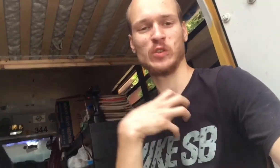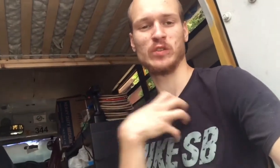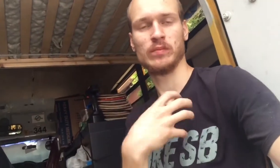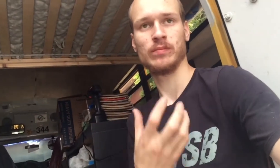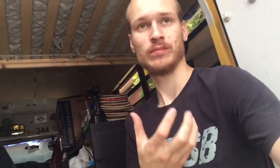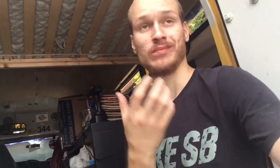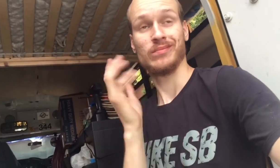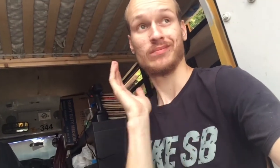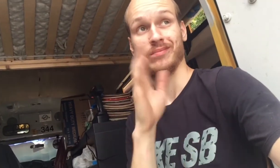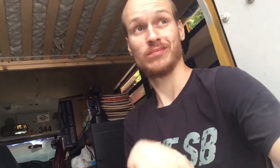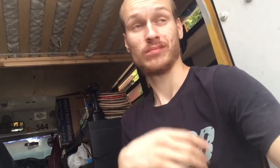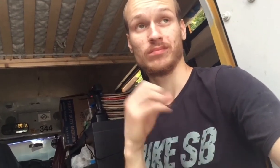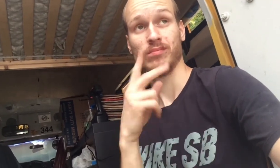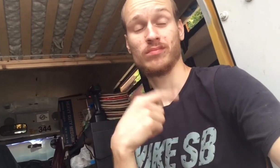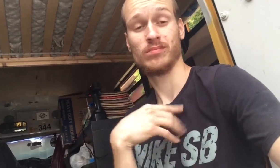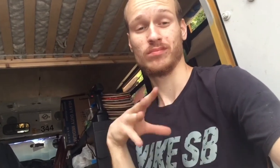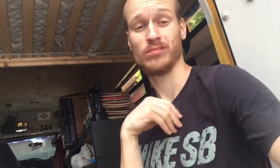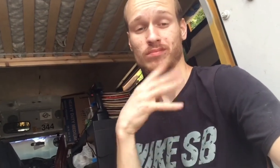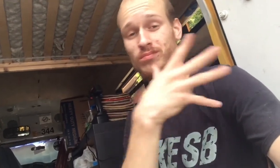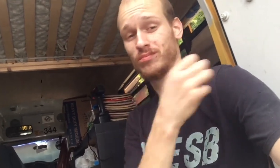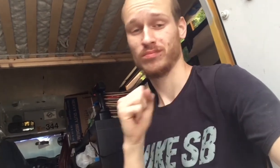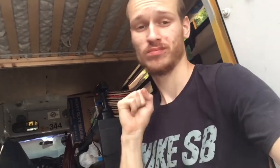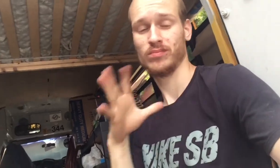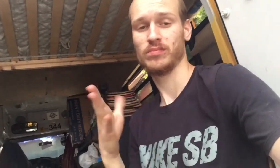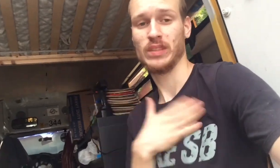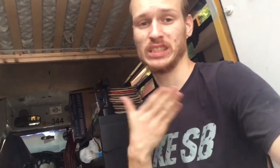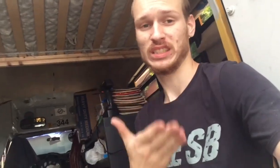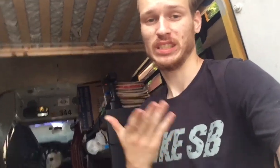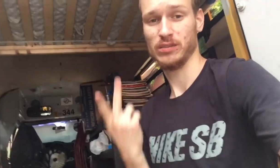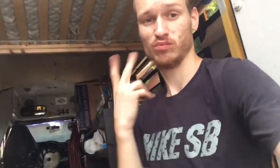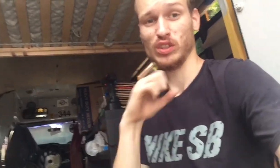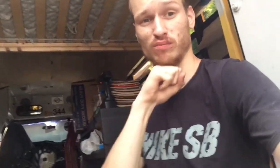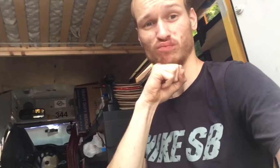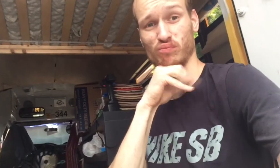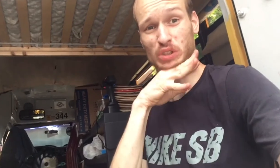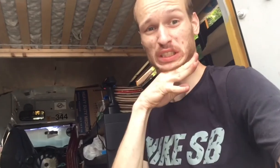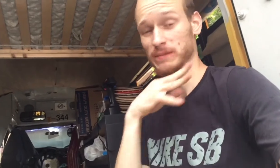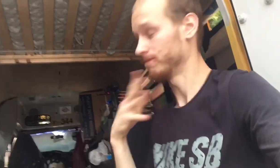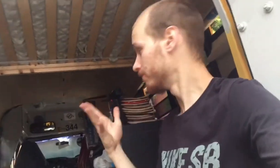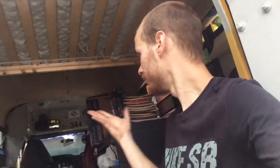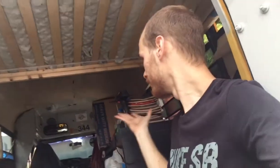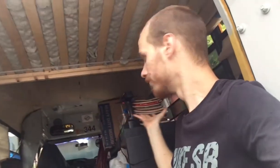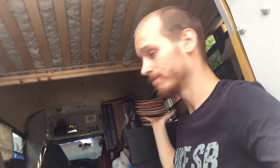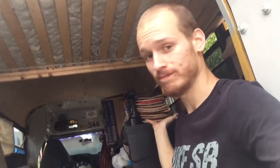But he still complain & crying like baby So, I bring my stuff back to my bus and see my bus room is so messy over there